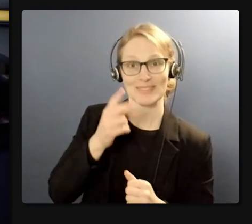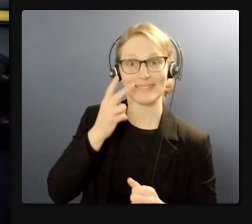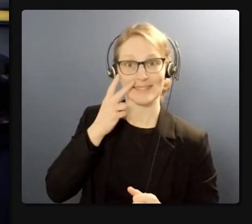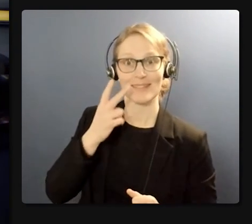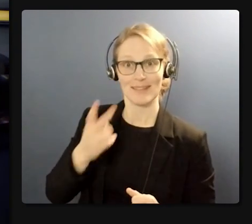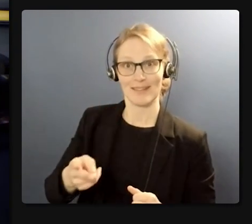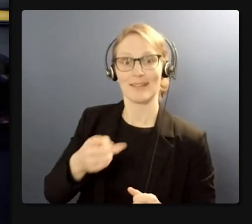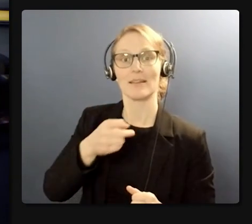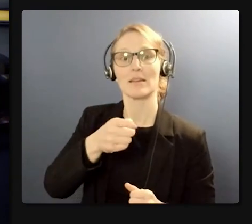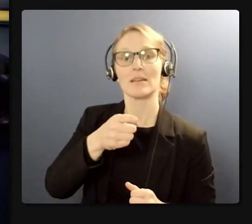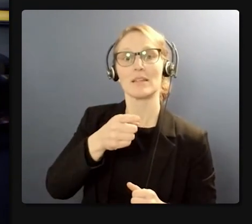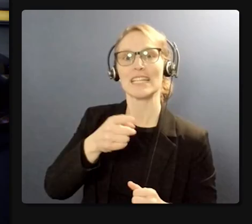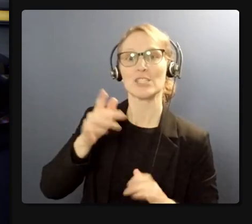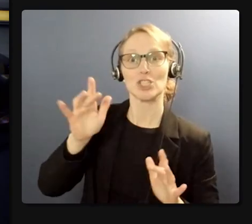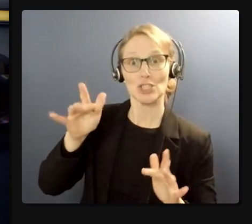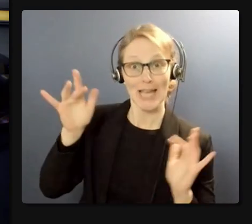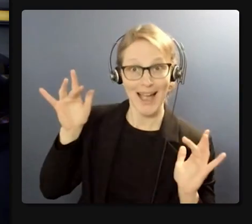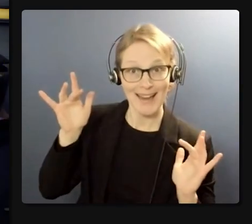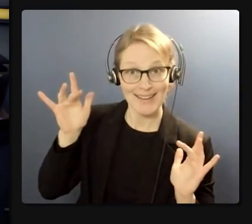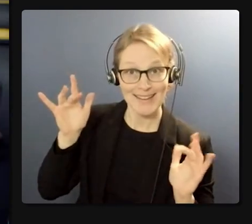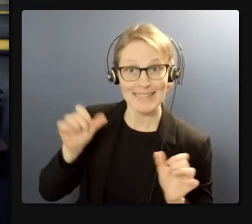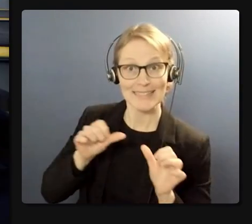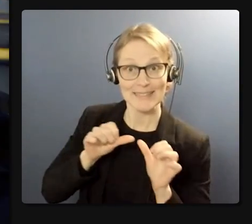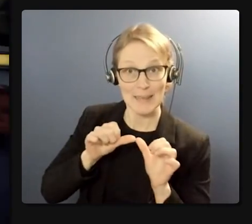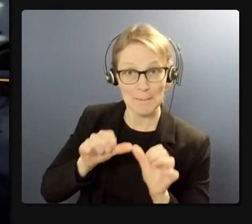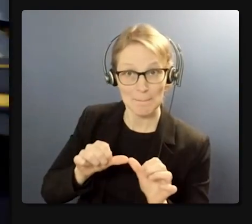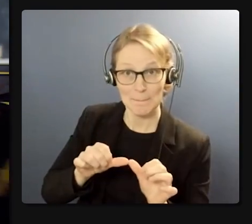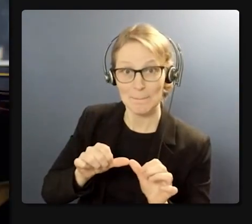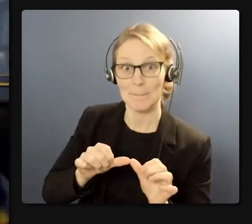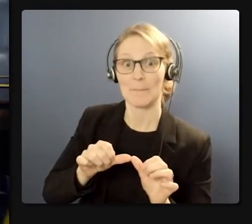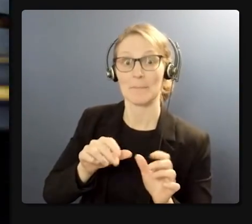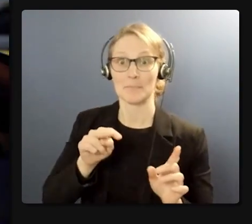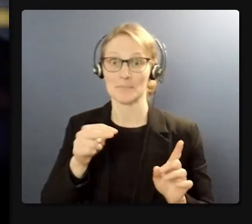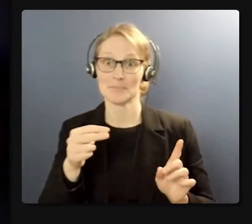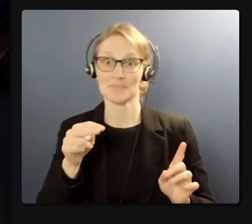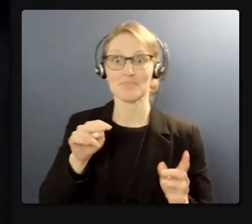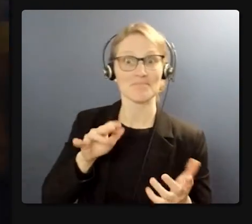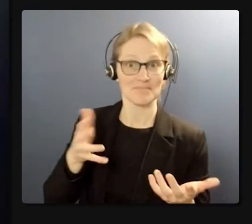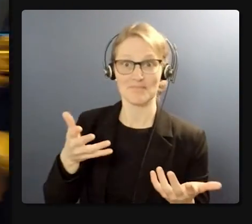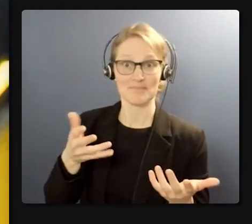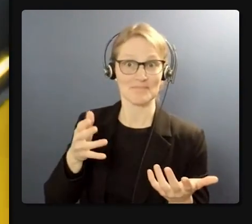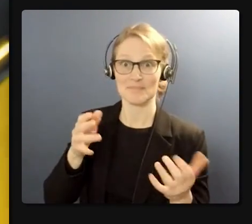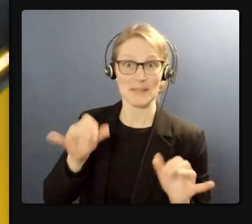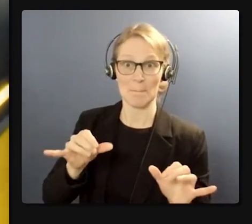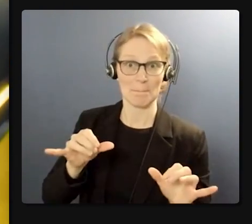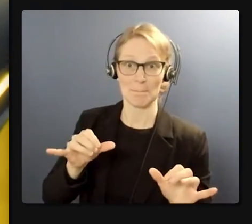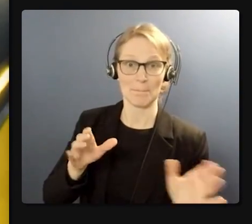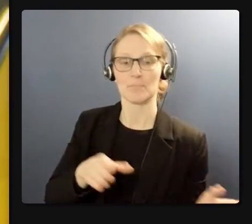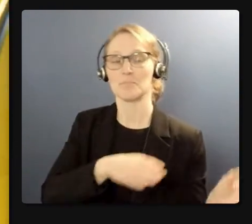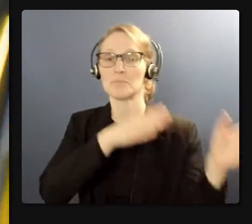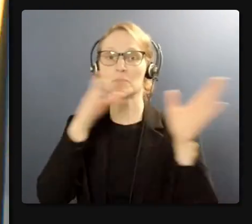As we step through here, you'll see that it retains, it doesn't change much as you toggle through.